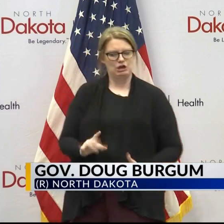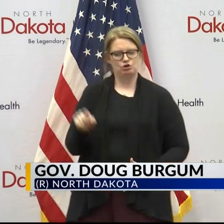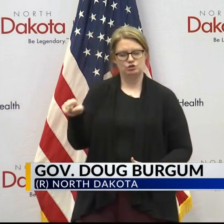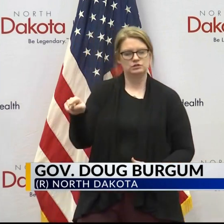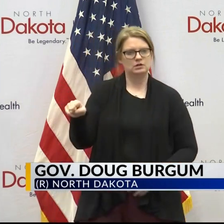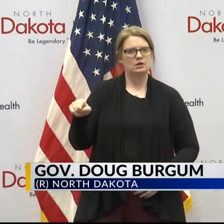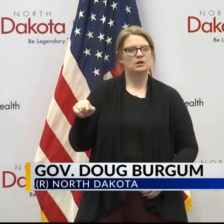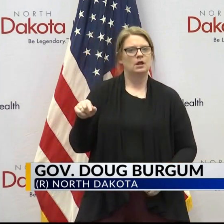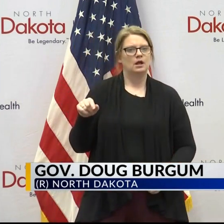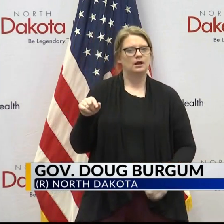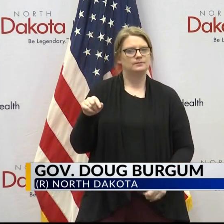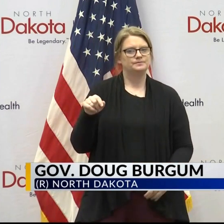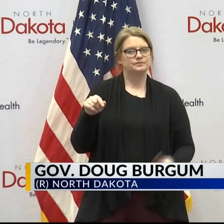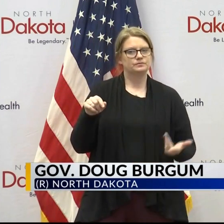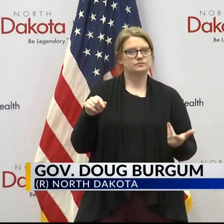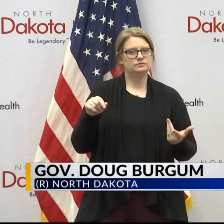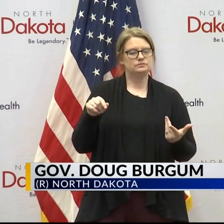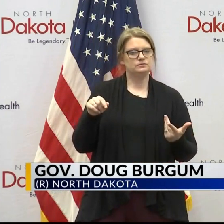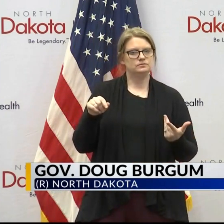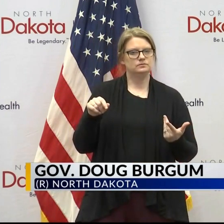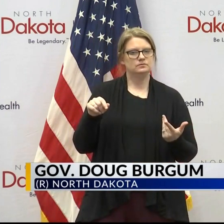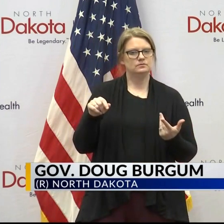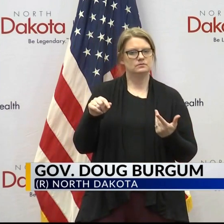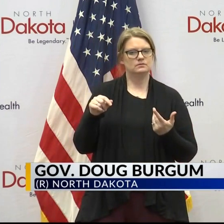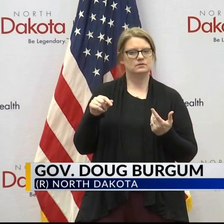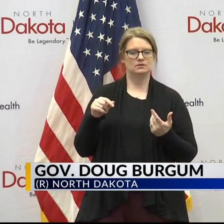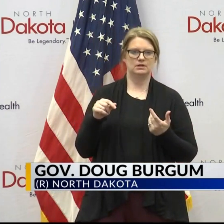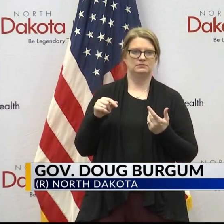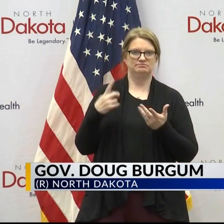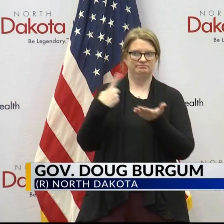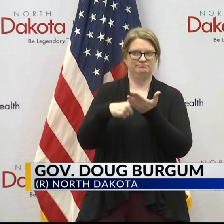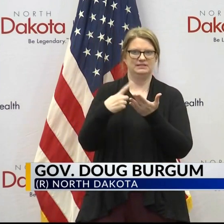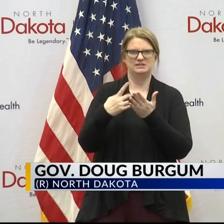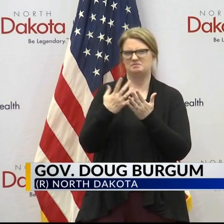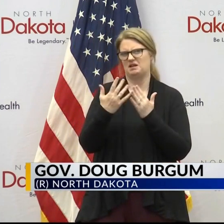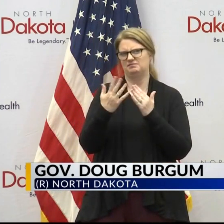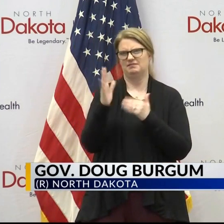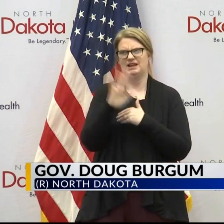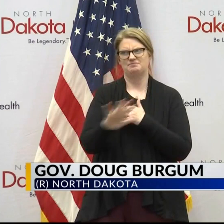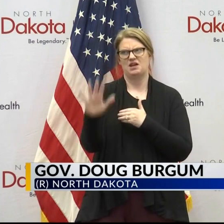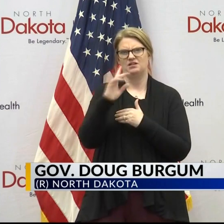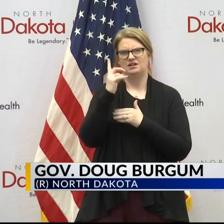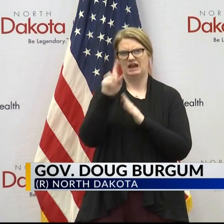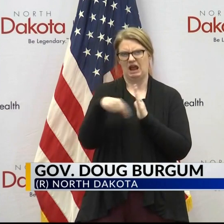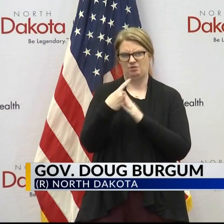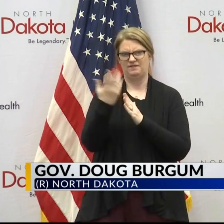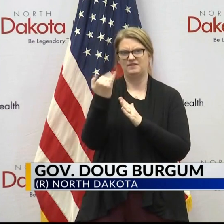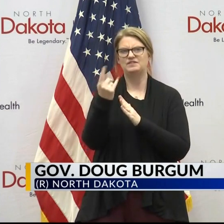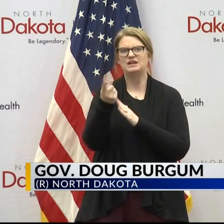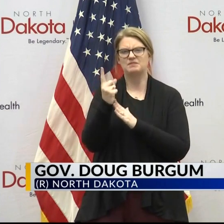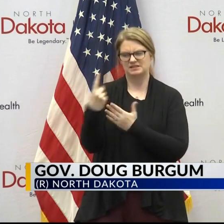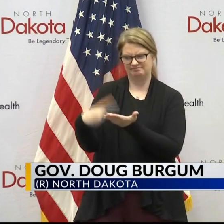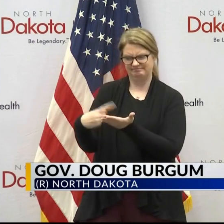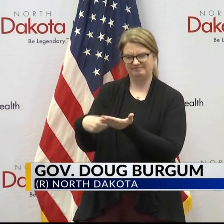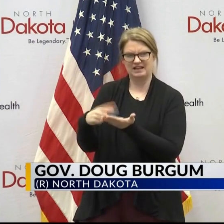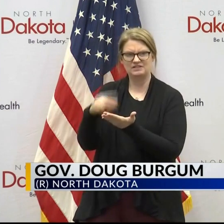OF VULNERABLE BELTS COMIC ADULTS WERE TRYING TO PROTECT. WE ARE THINKING ABOUT NOT ONLY THE VOTERS BUT THE POLL WORKERS. WE ALSO HAD A CALL TODAY AS